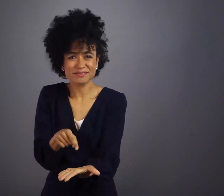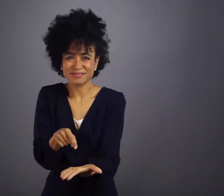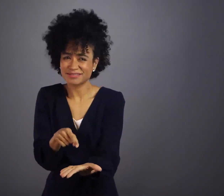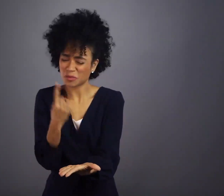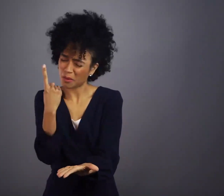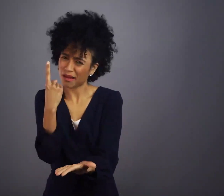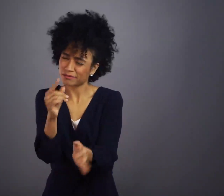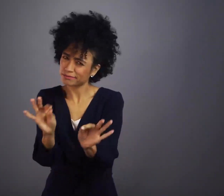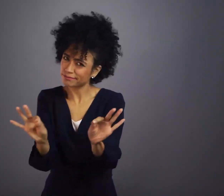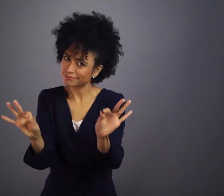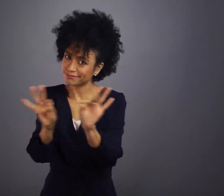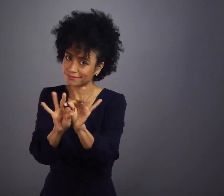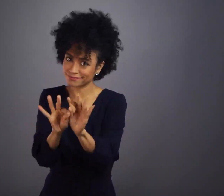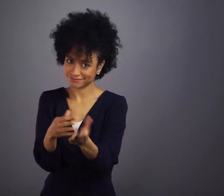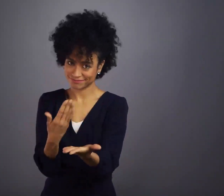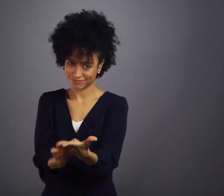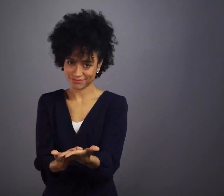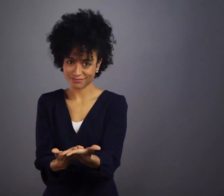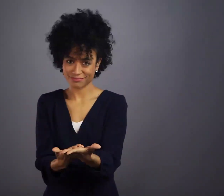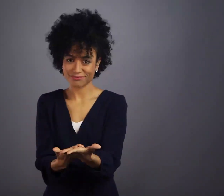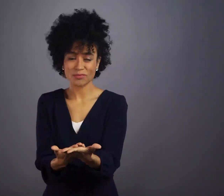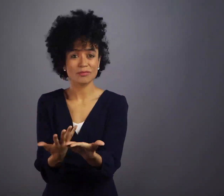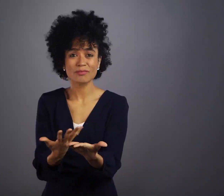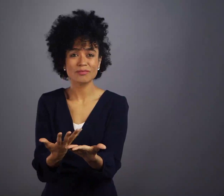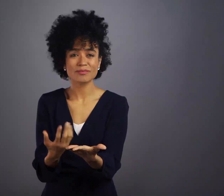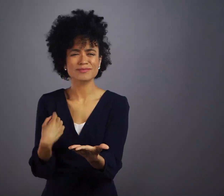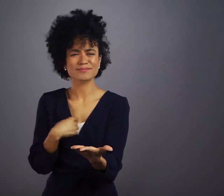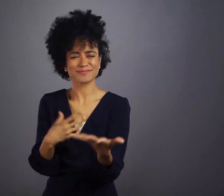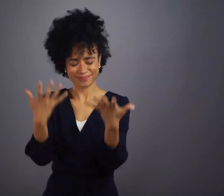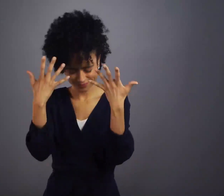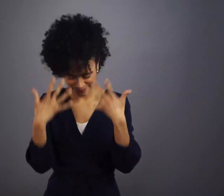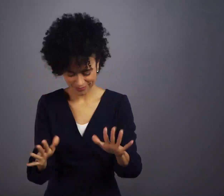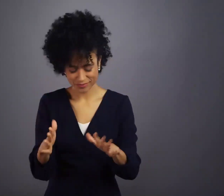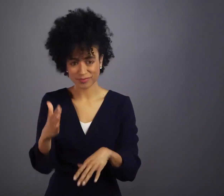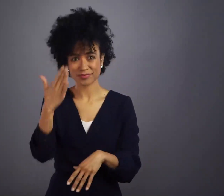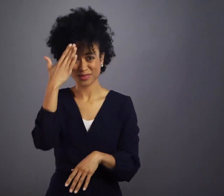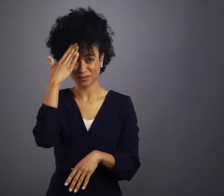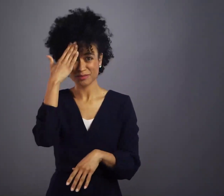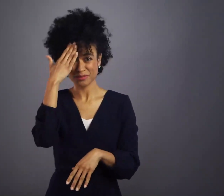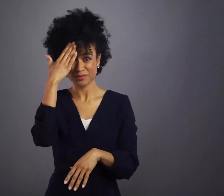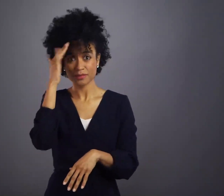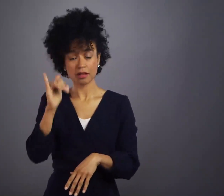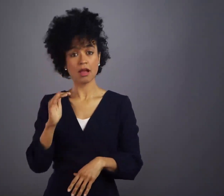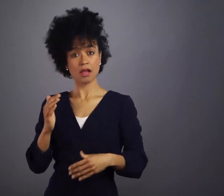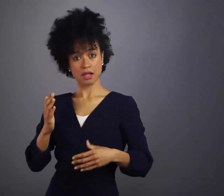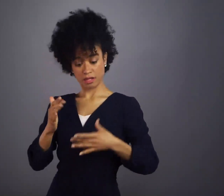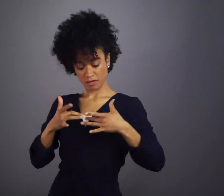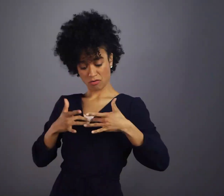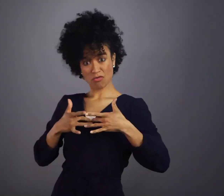The central fact of our lives today is the absolute certainty that our Creator has entered into our hearts